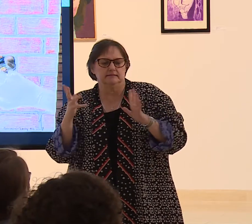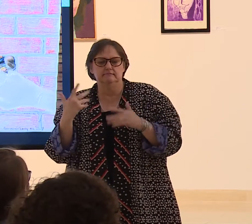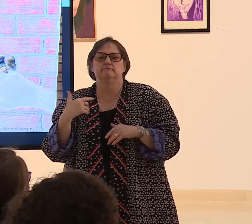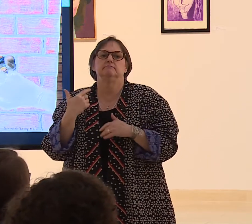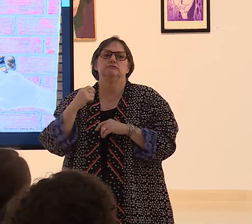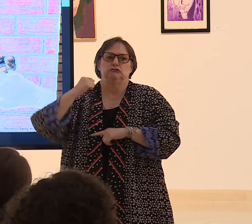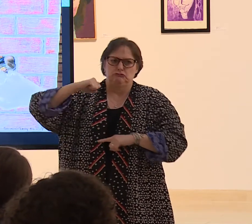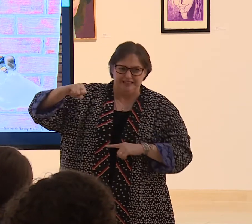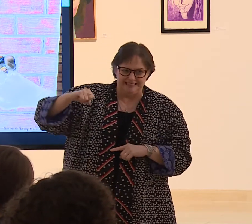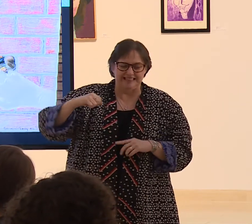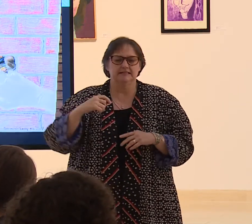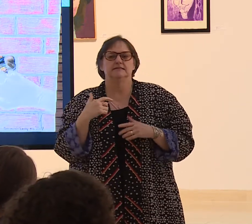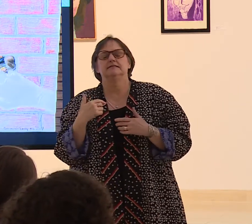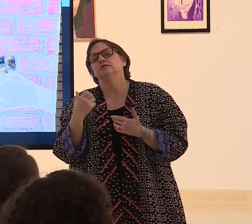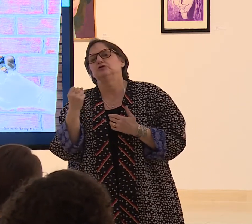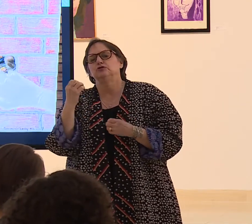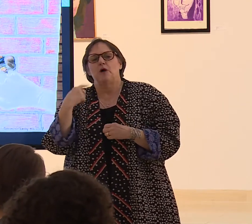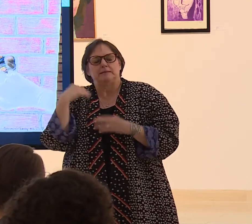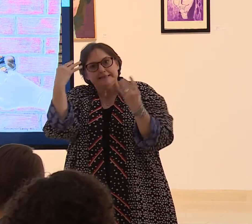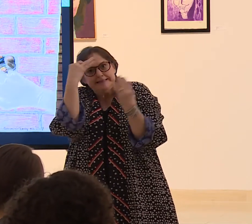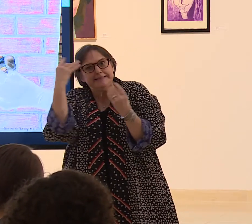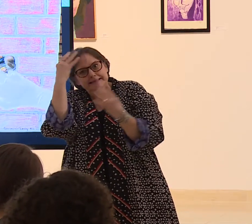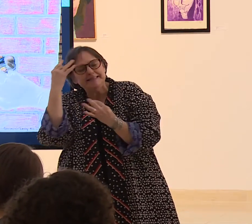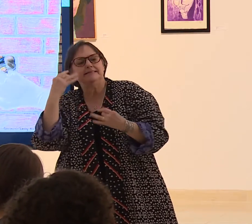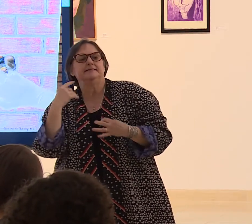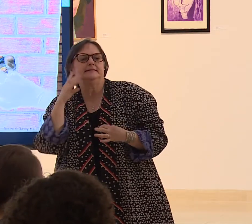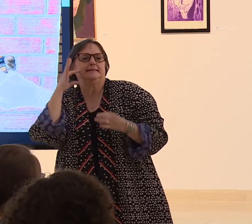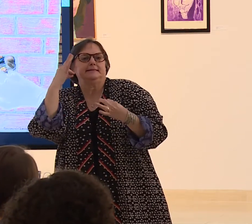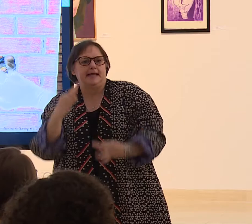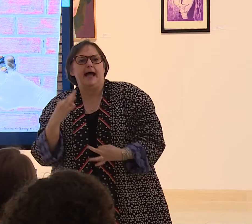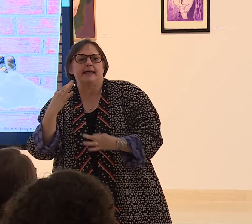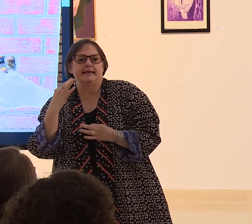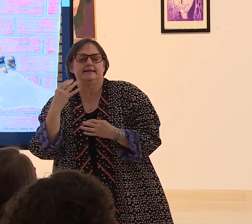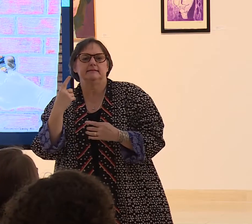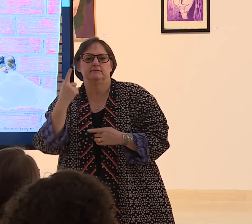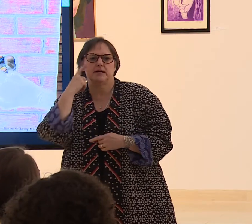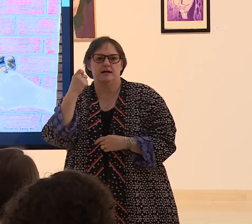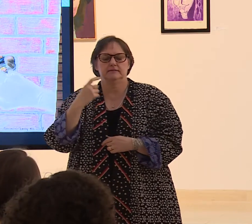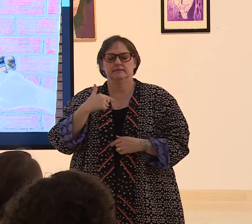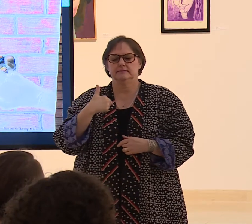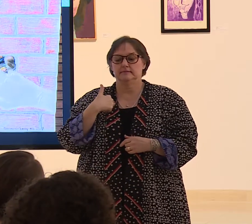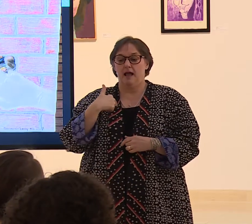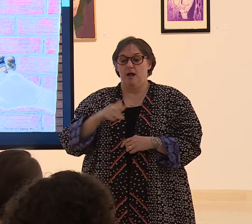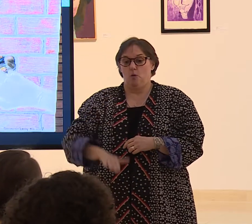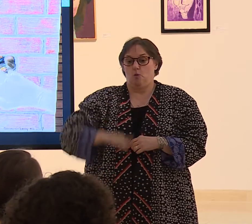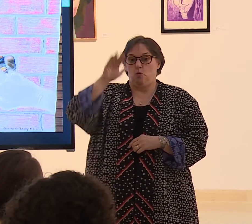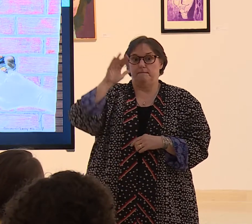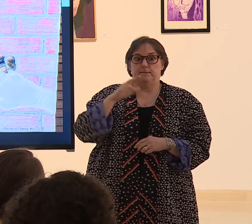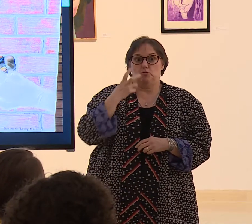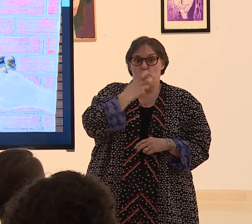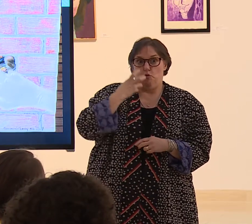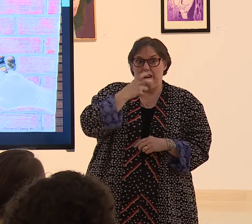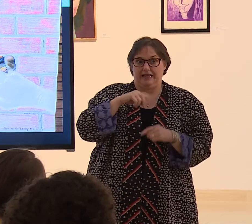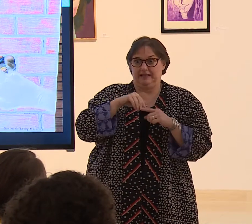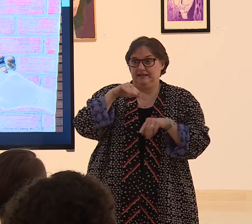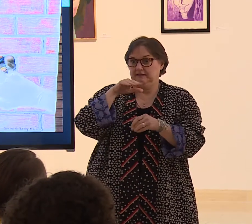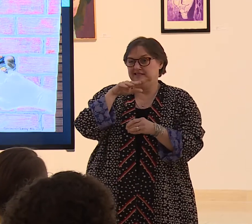It was a resistance theme, and I was really thinking about what I could do to bring this idea to life.